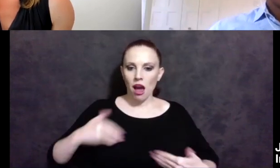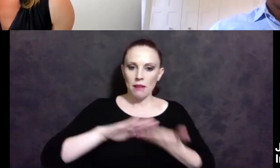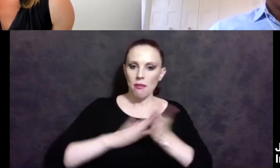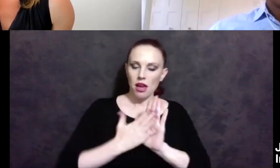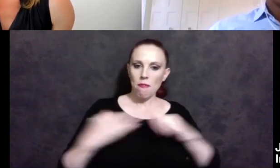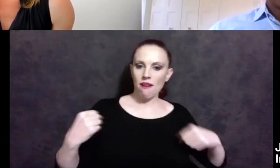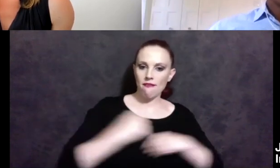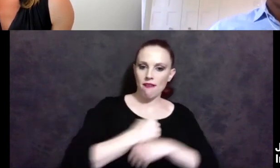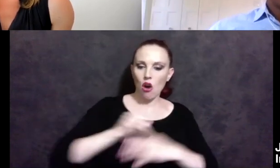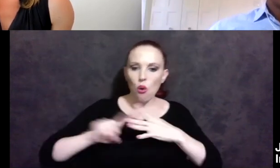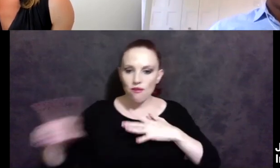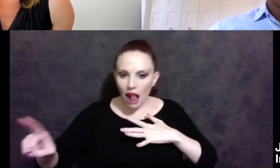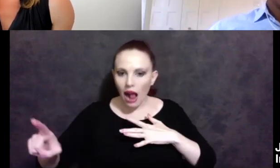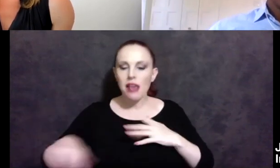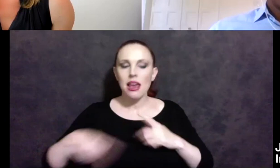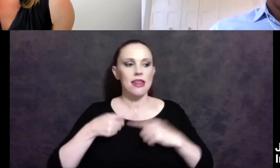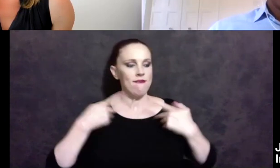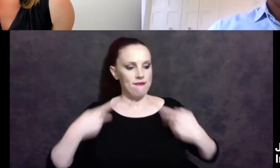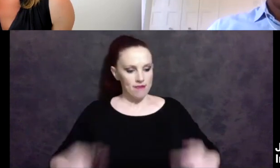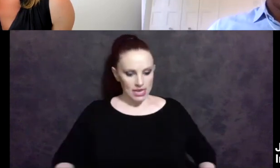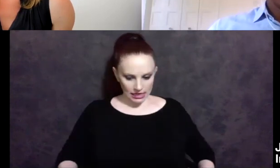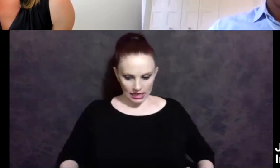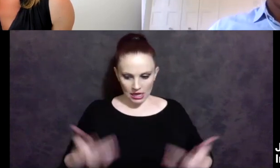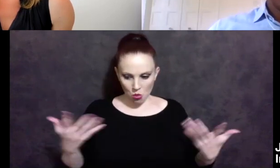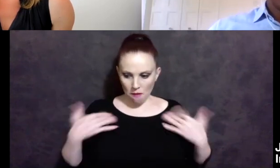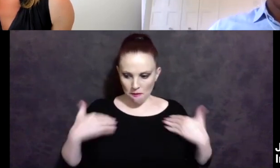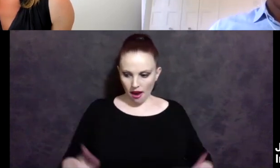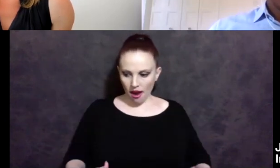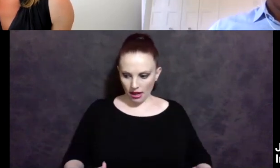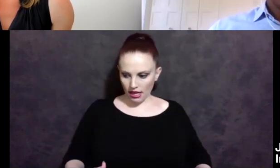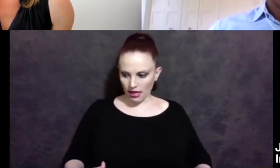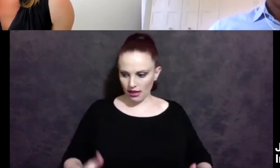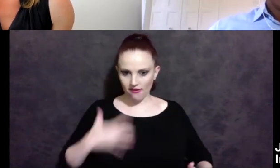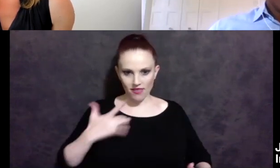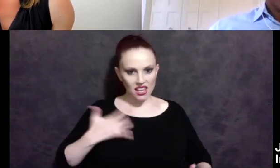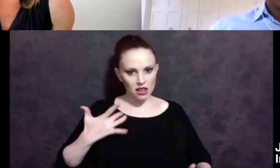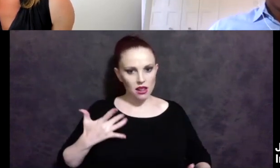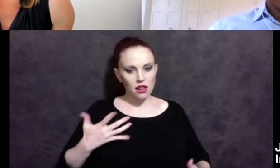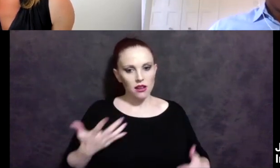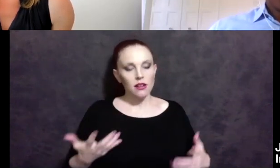what does that actually feel like in your body; right? Because, again, if you can just